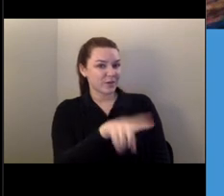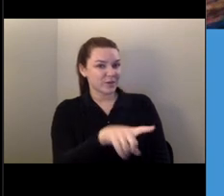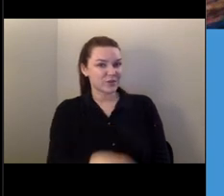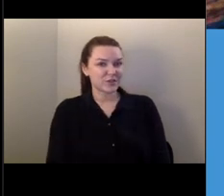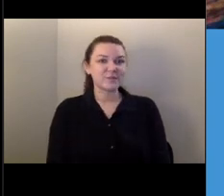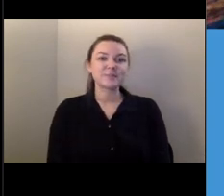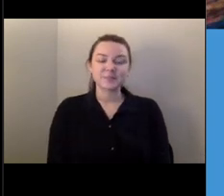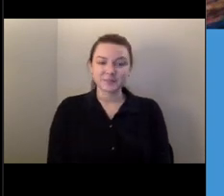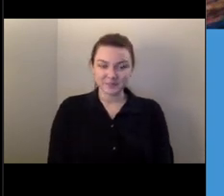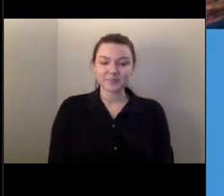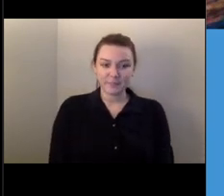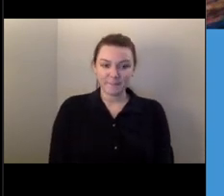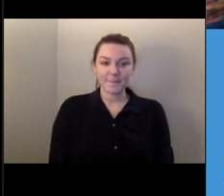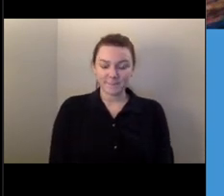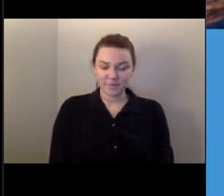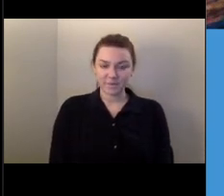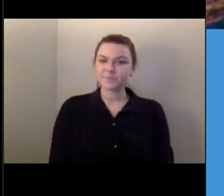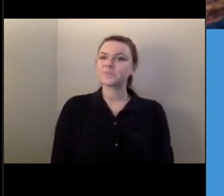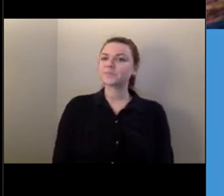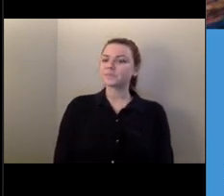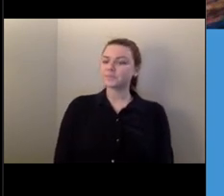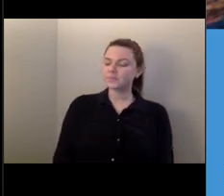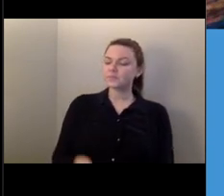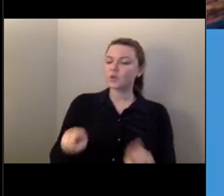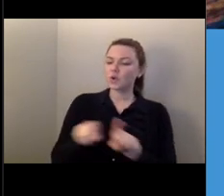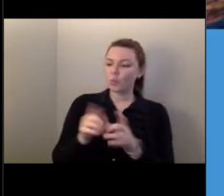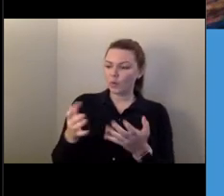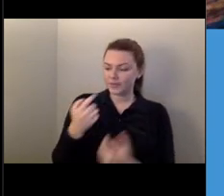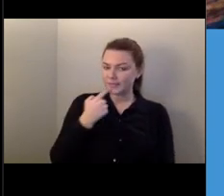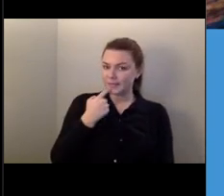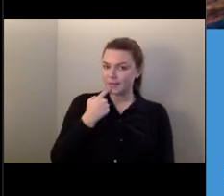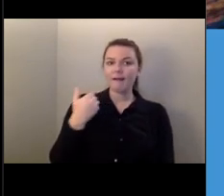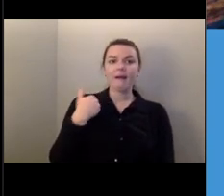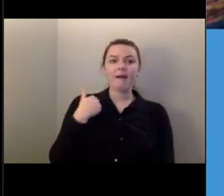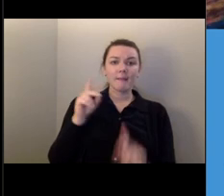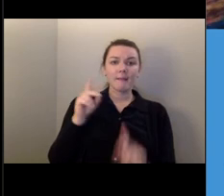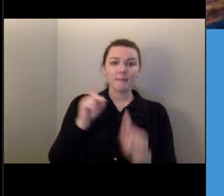And I also want to say, we've got some people who've been doing really great things.